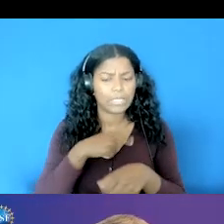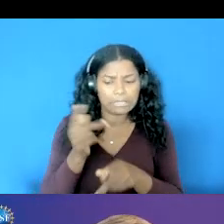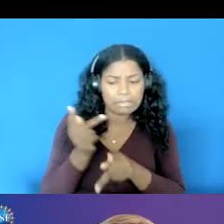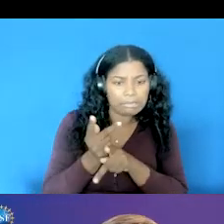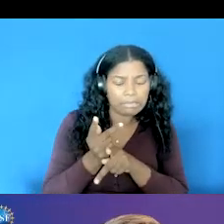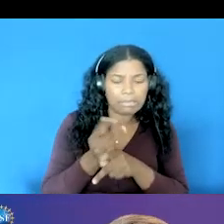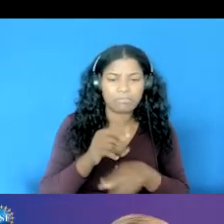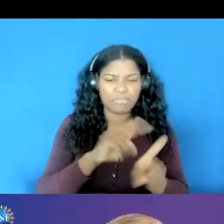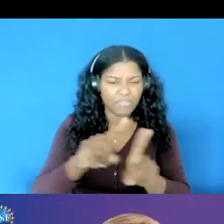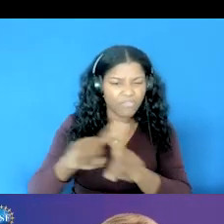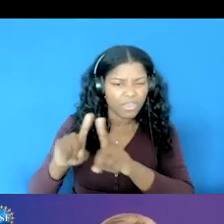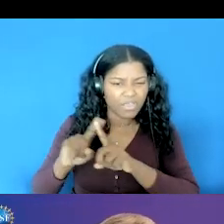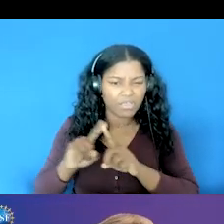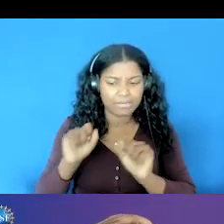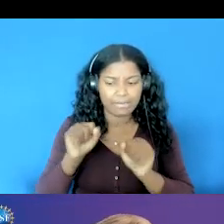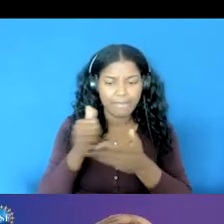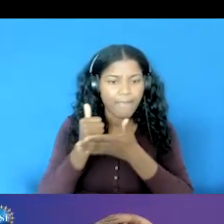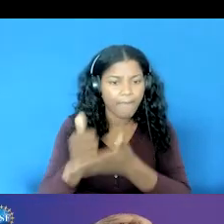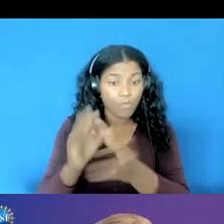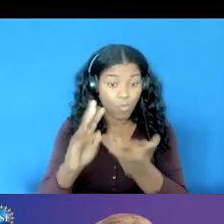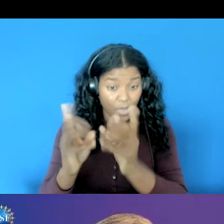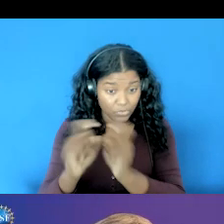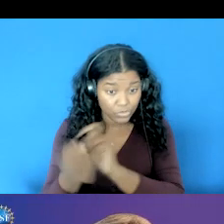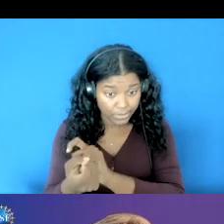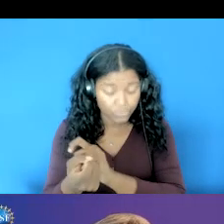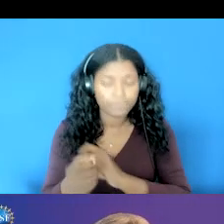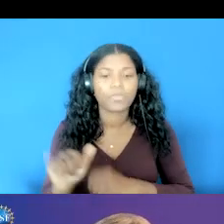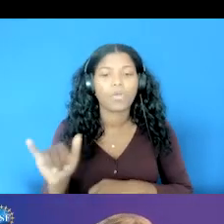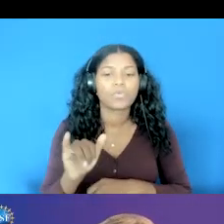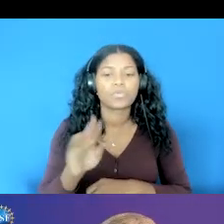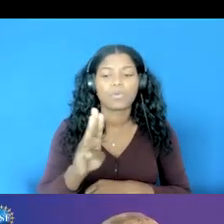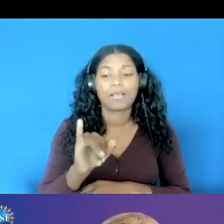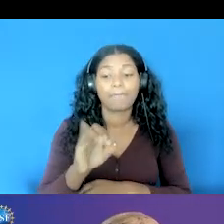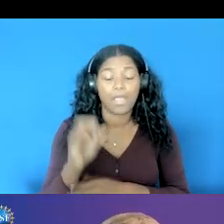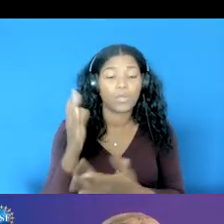Another priority is, biotechnology to advance the BIO economy.